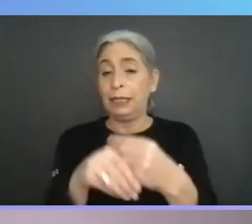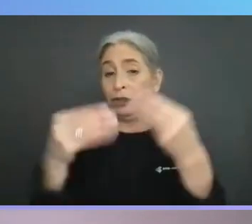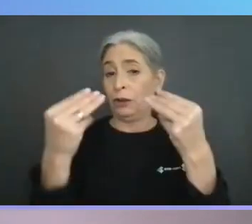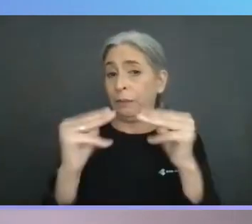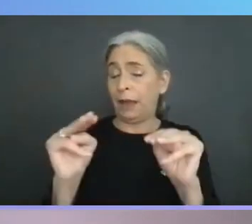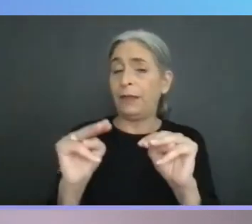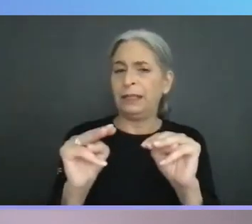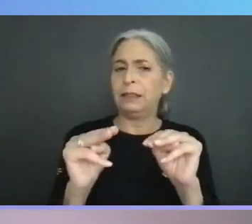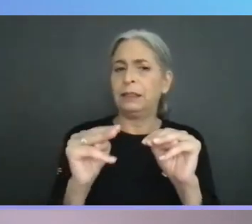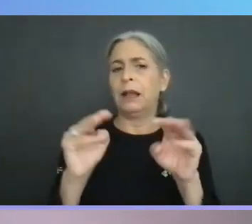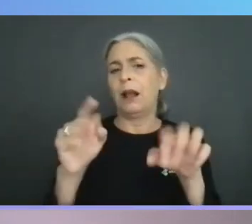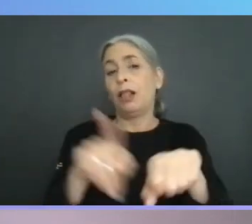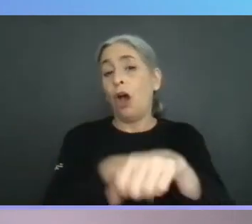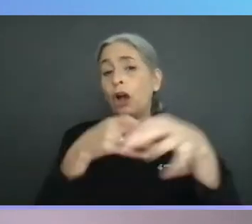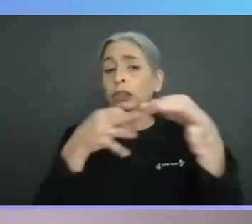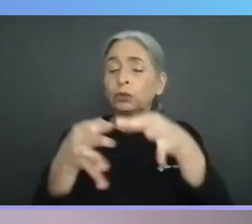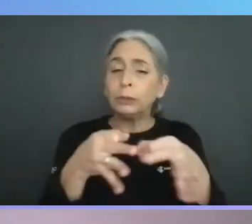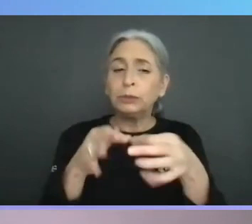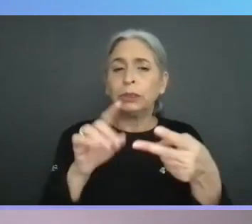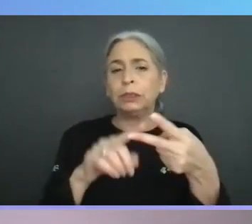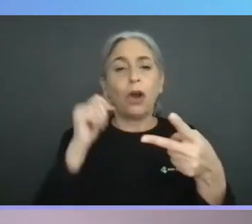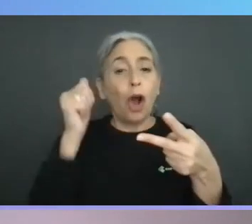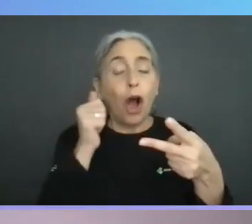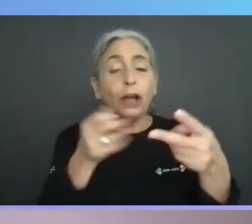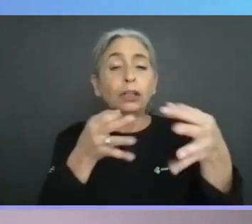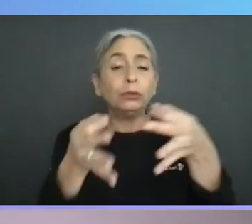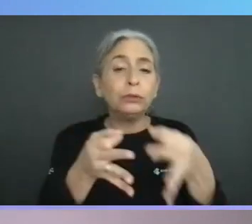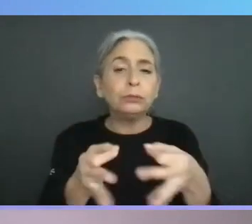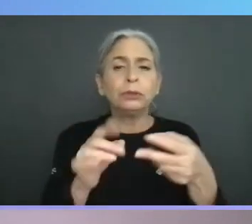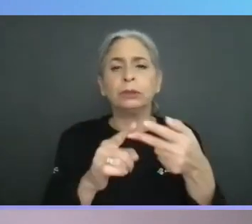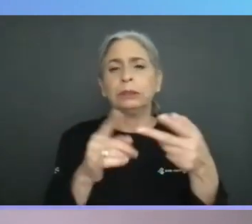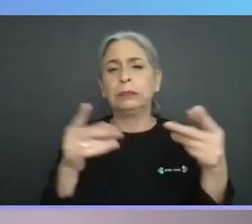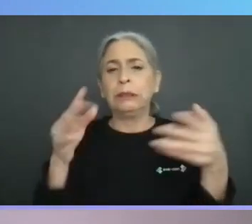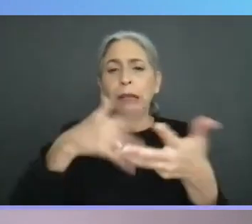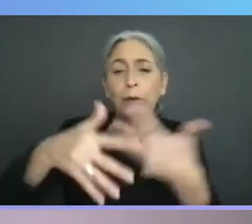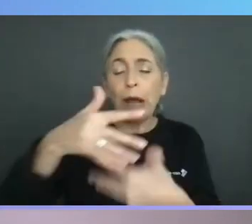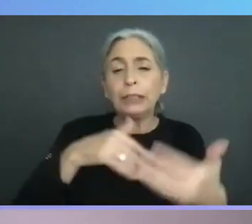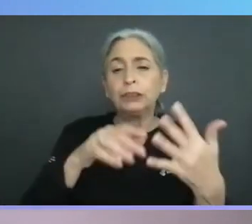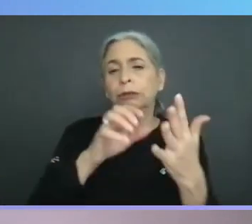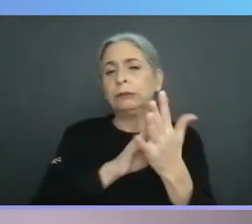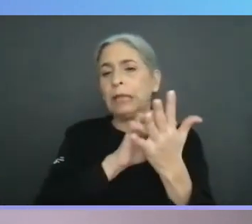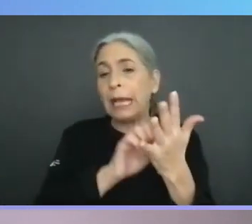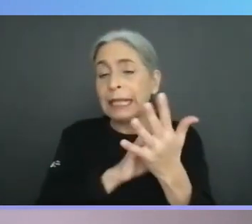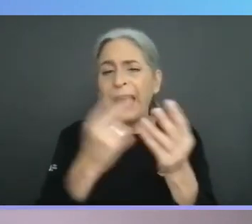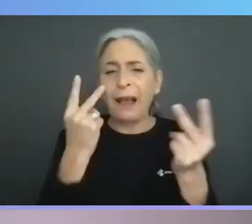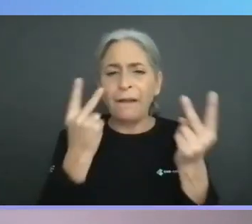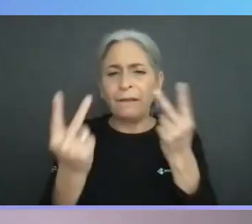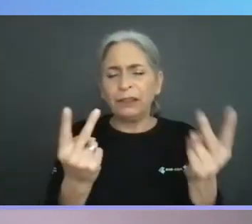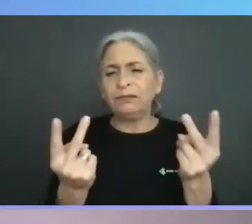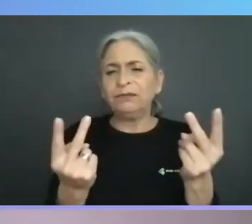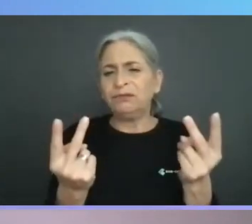include long descriptions, audio alternatives, interactions, tactile versions, and more. And we're also thinking about what